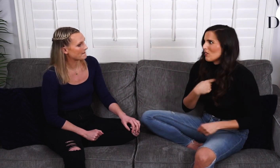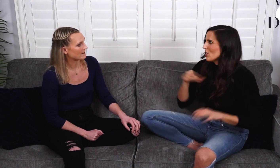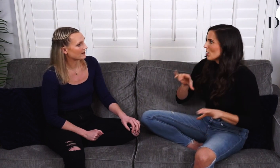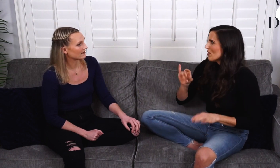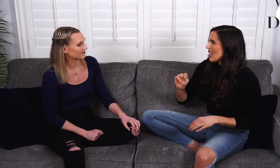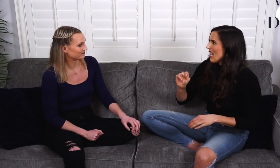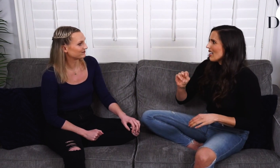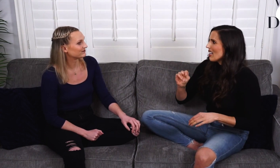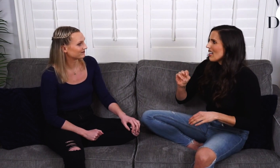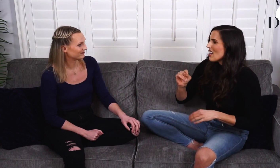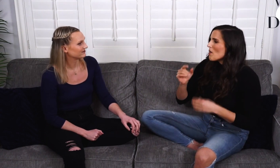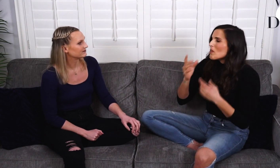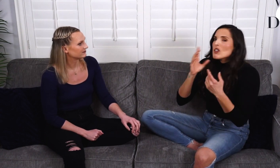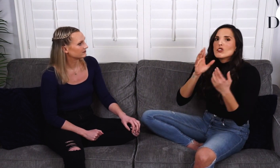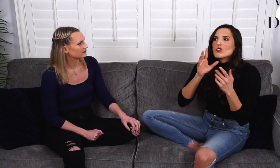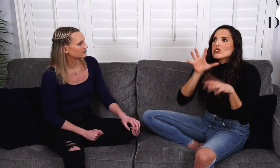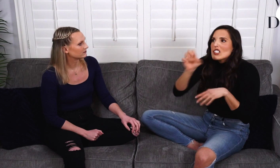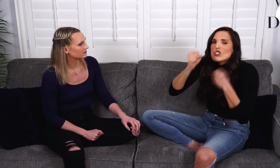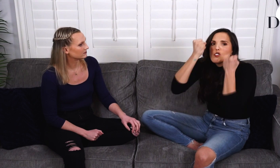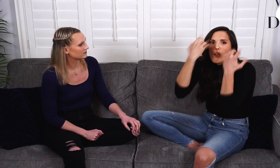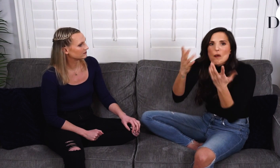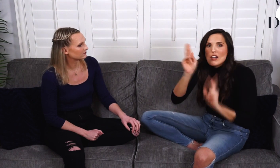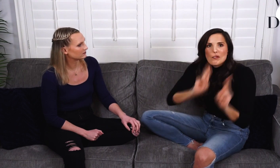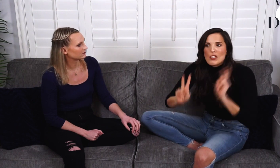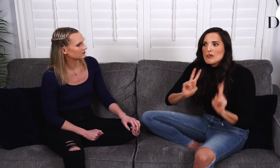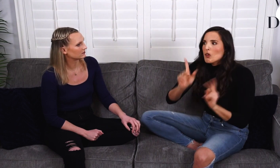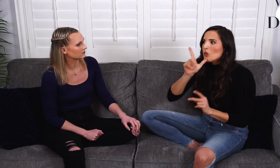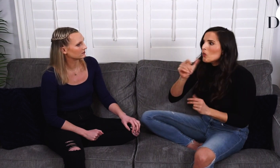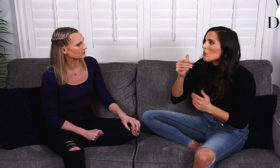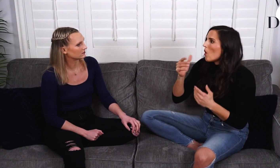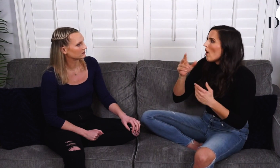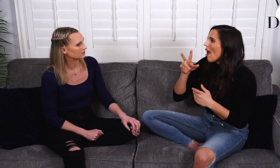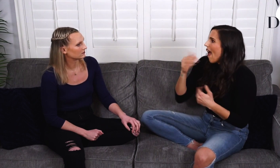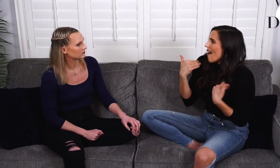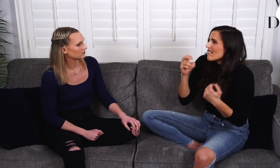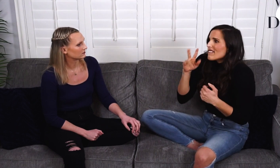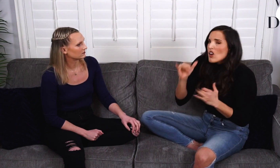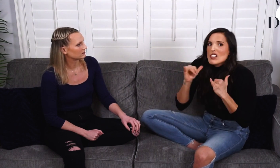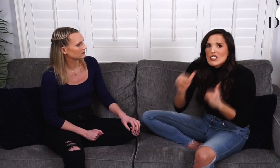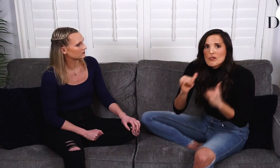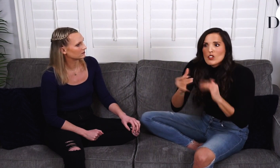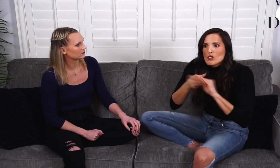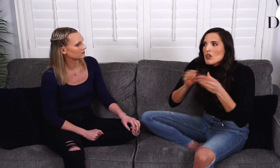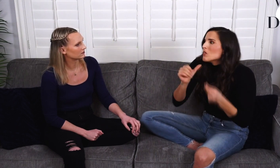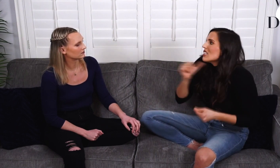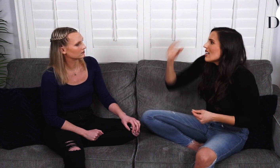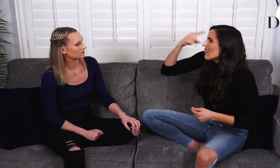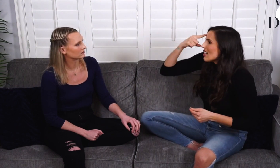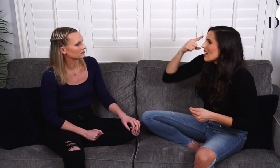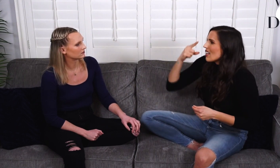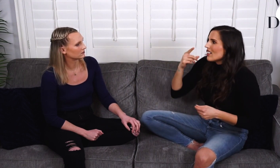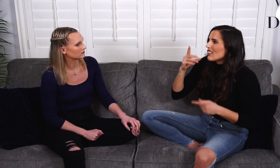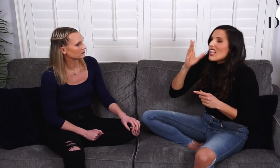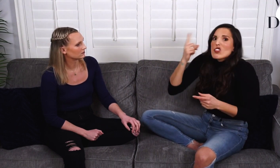doing this.” We are reaching out to so many people who have very similar stories and they thought